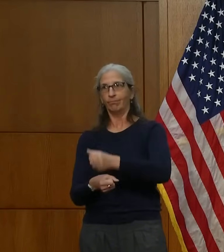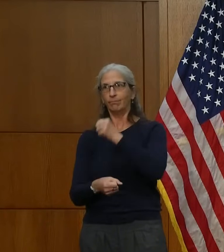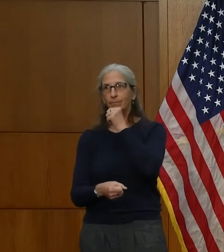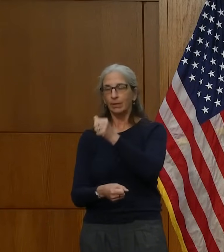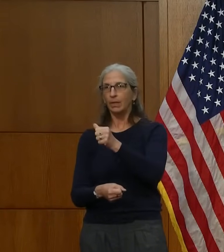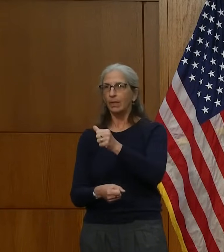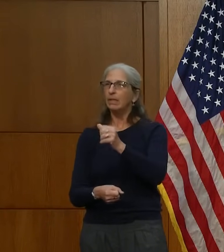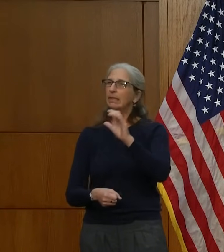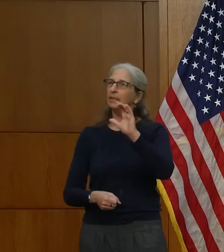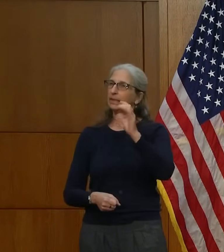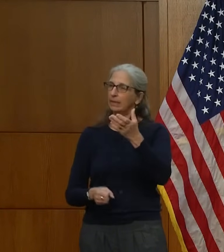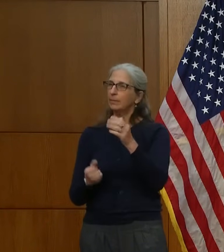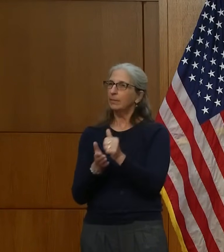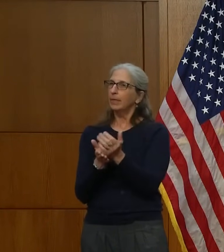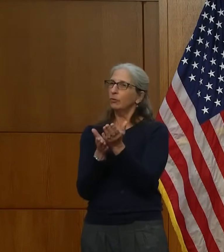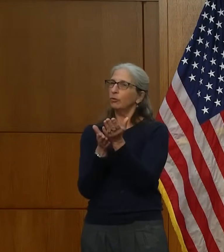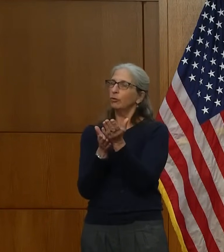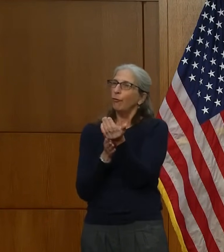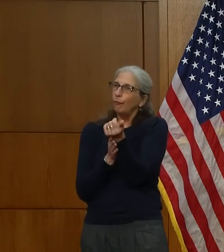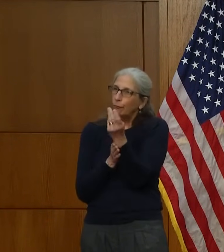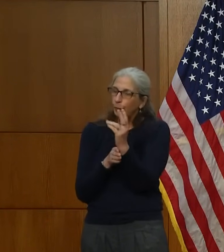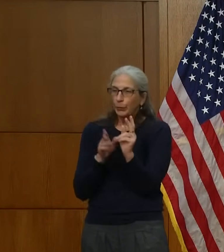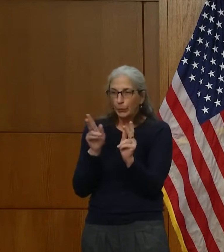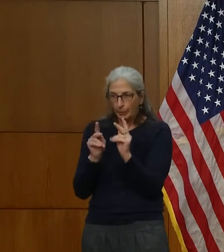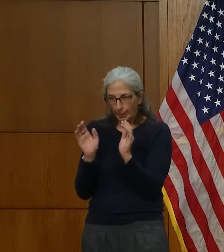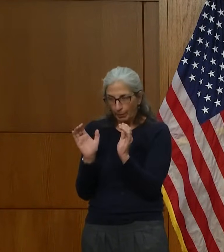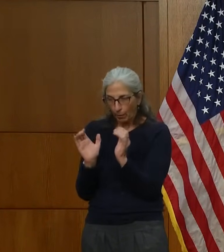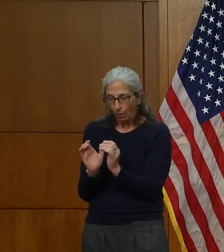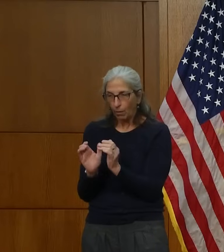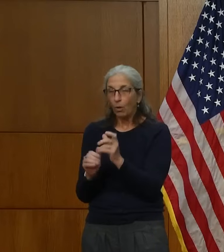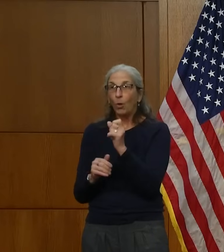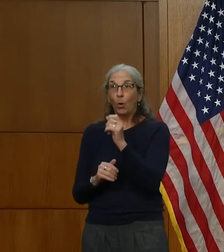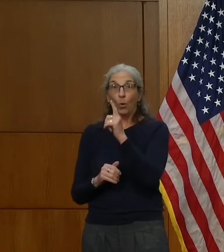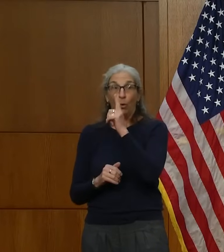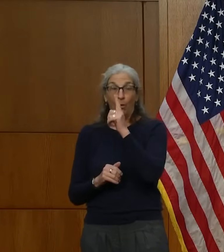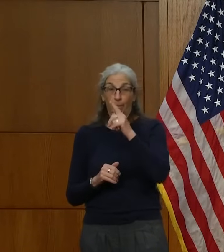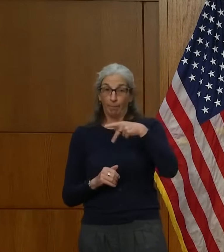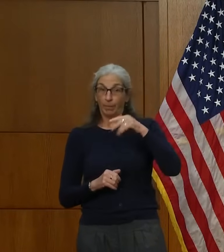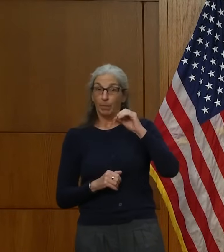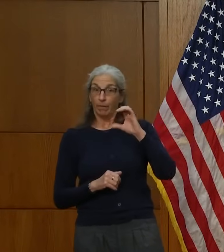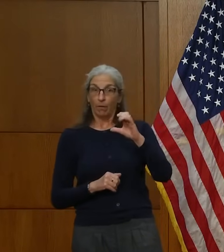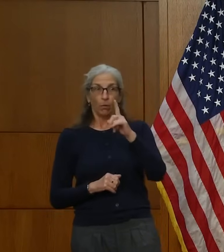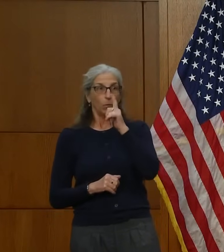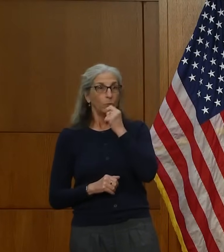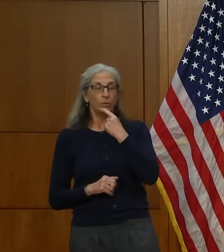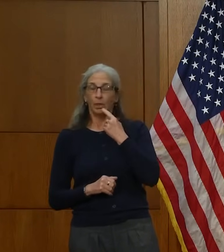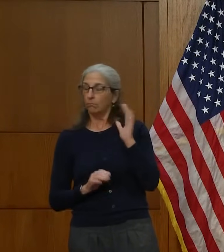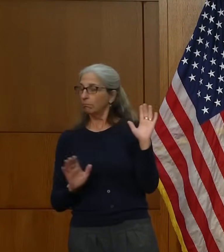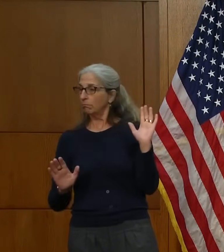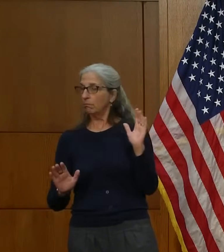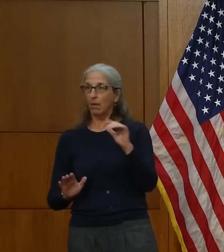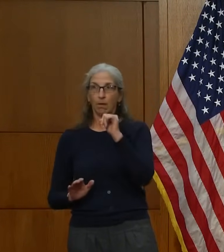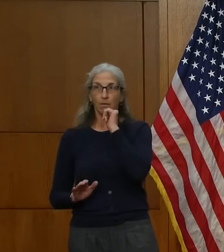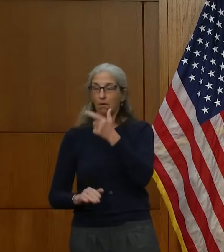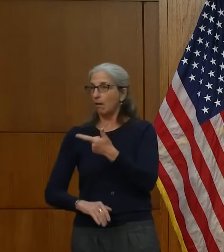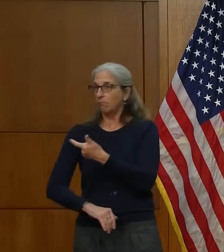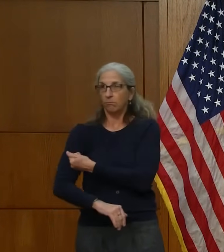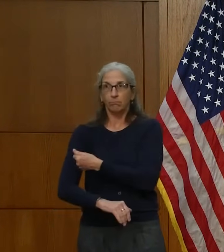YEAH, YEARS THAT THERE. SEEMS TO BE A SMALL CONTINGENT